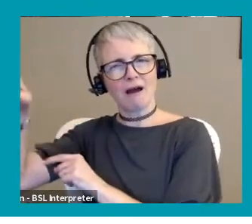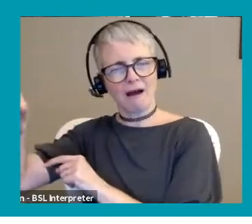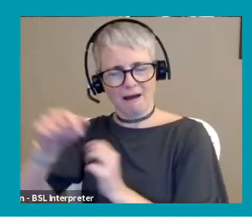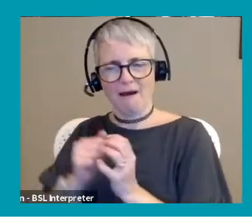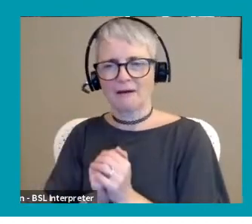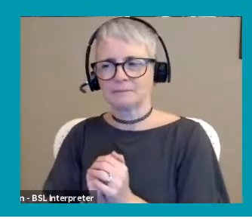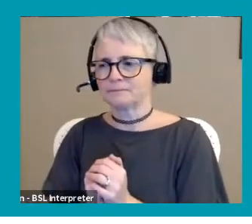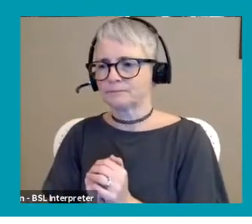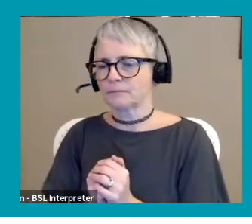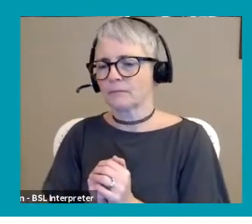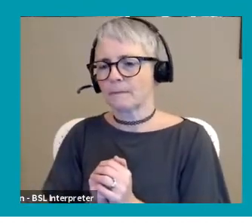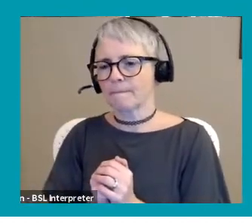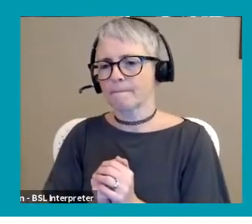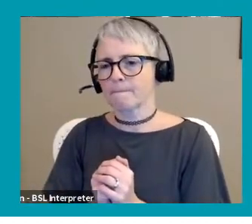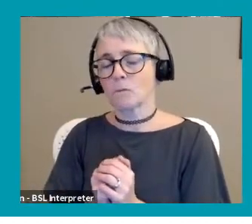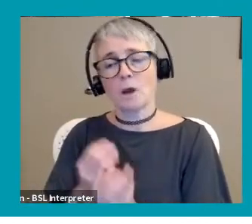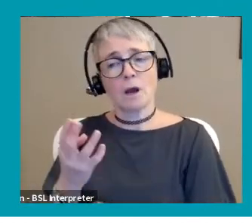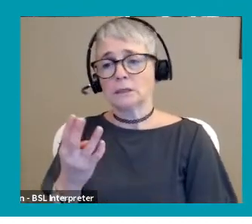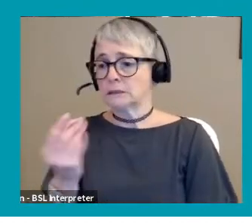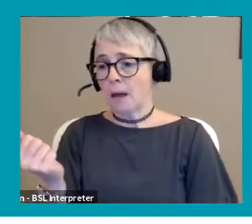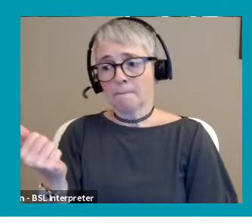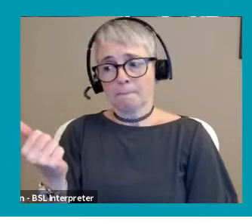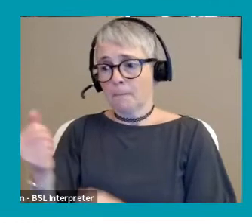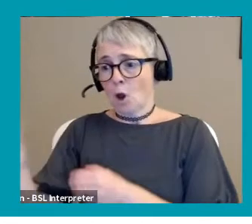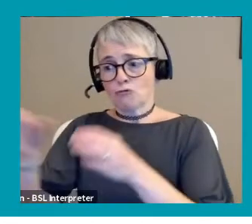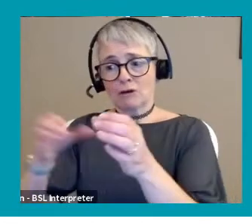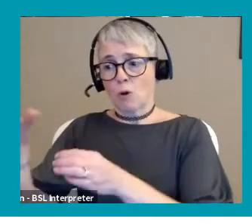And some organisations only advertise by an agency.